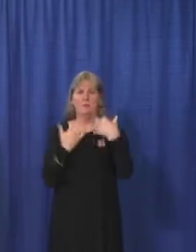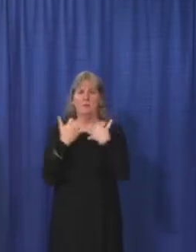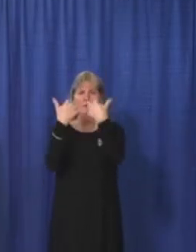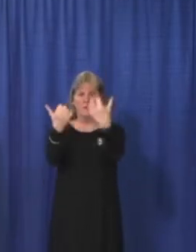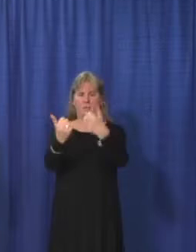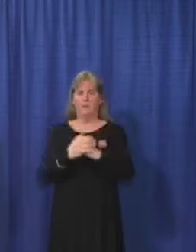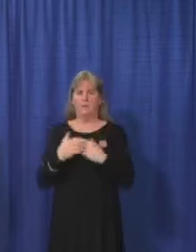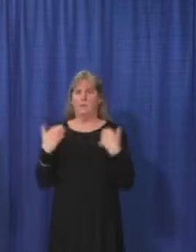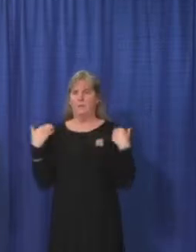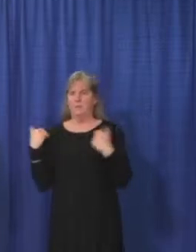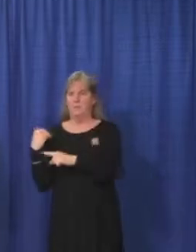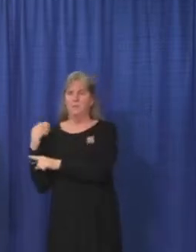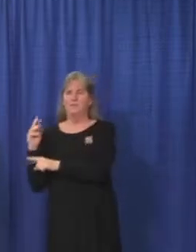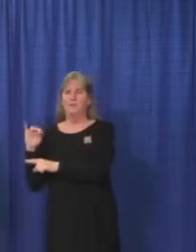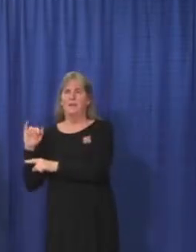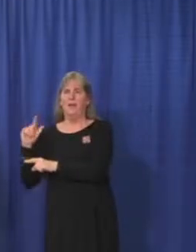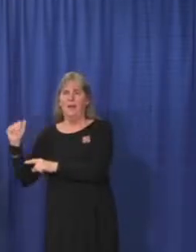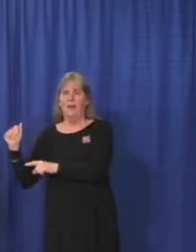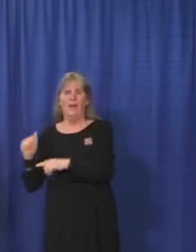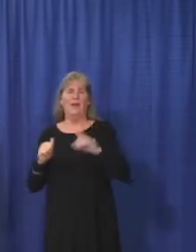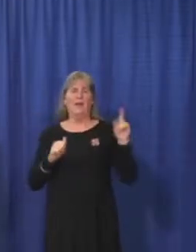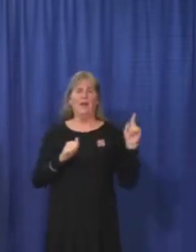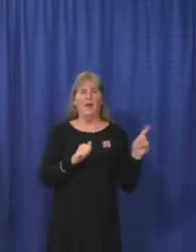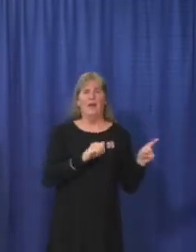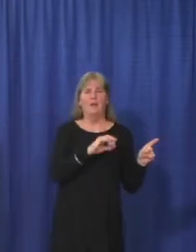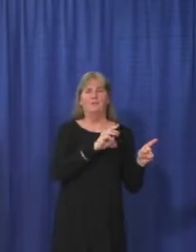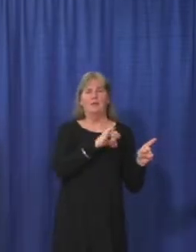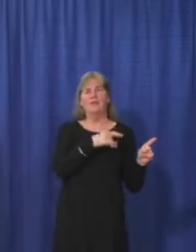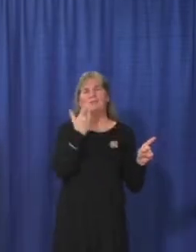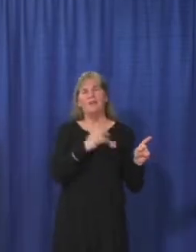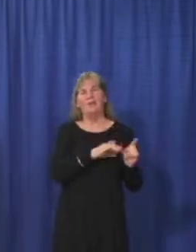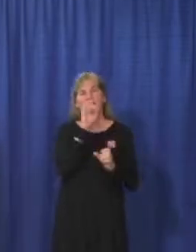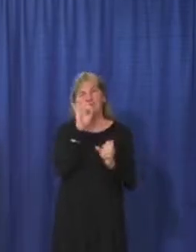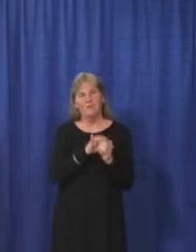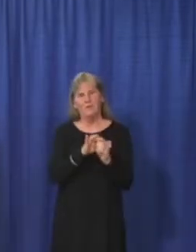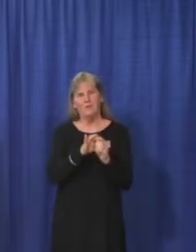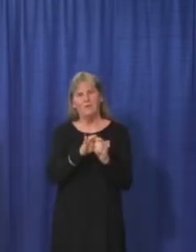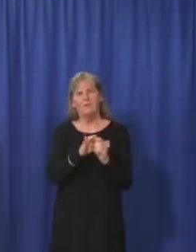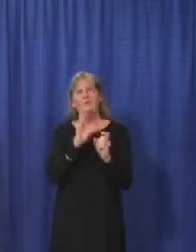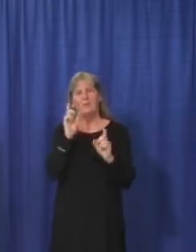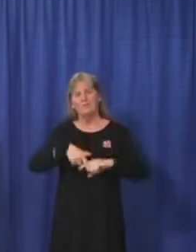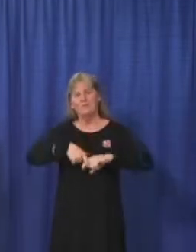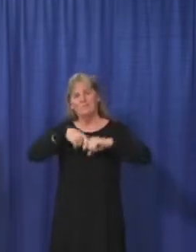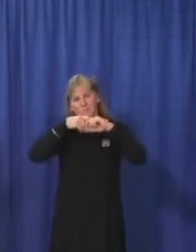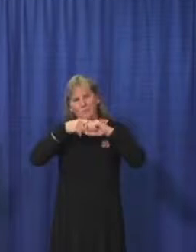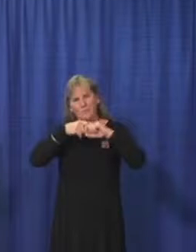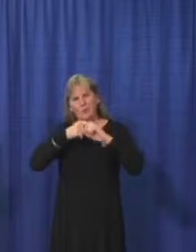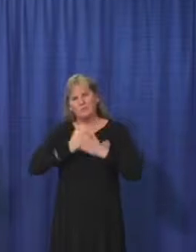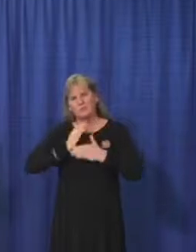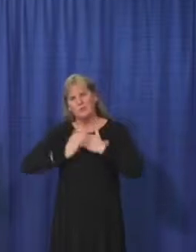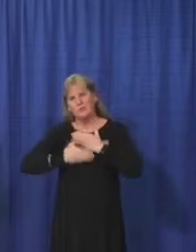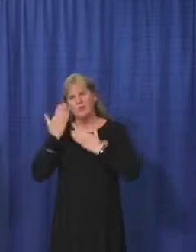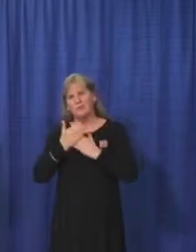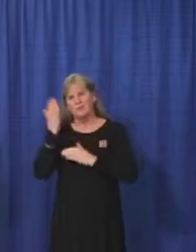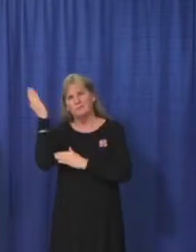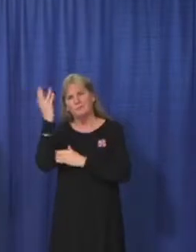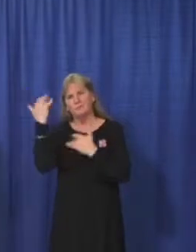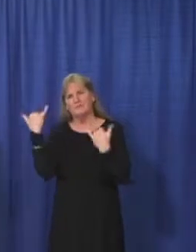may be required to vote in the assembly which means we might need to pause or conclude the press conference. I want to thank you in advance